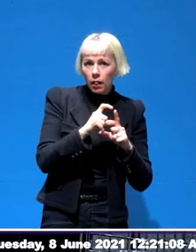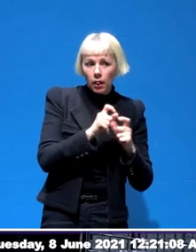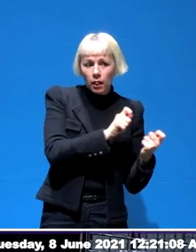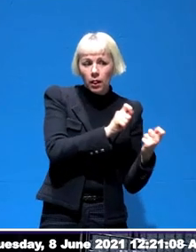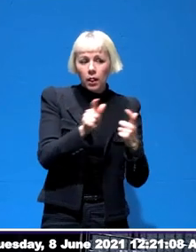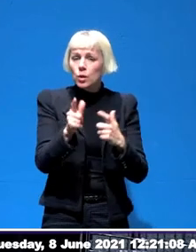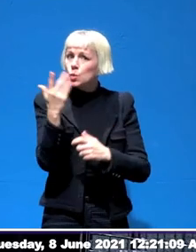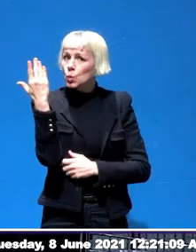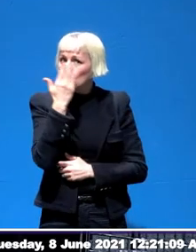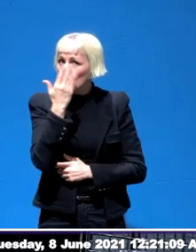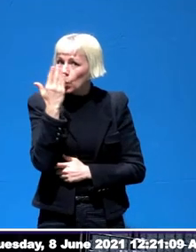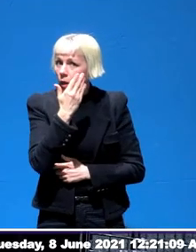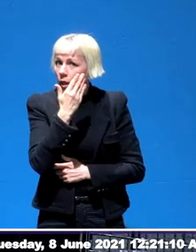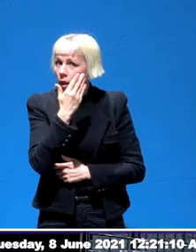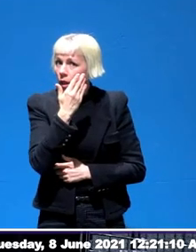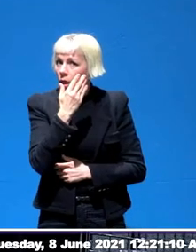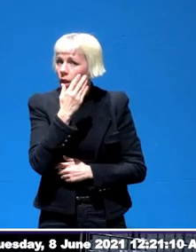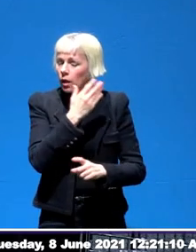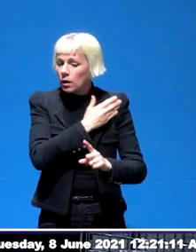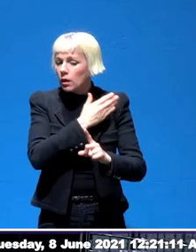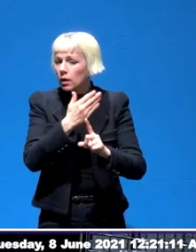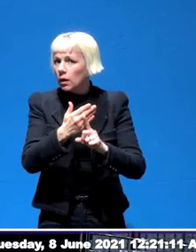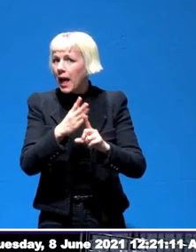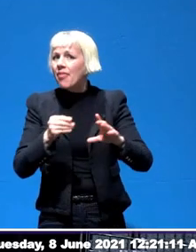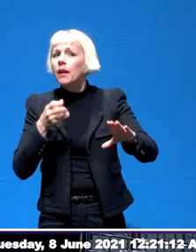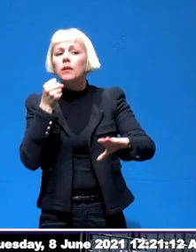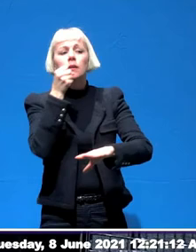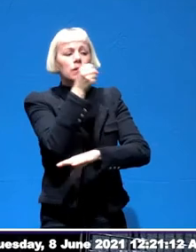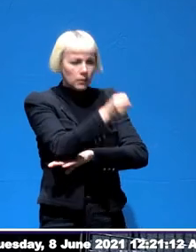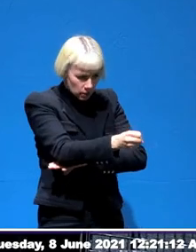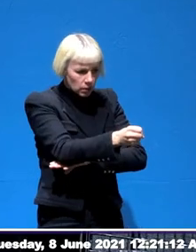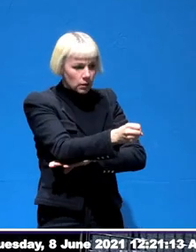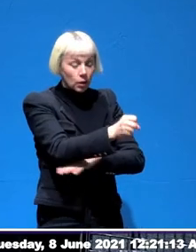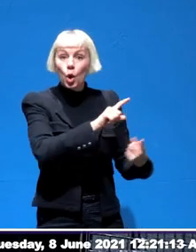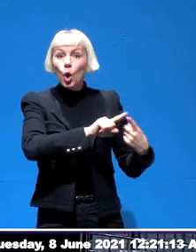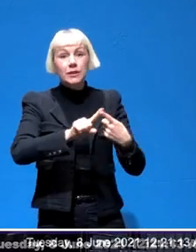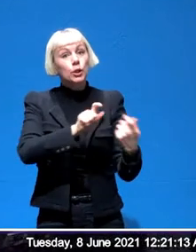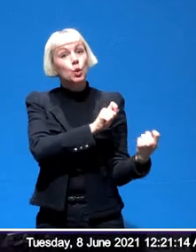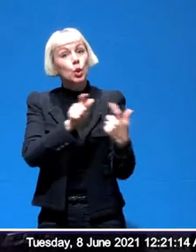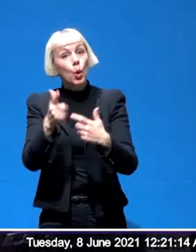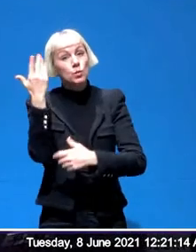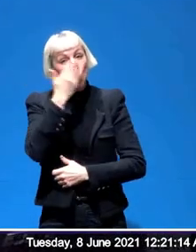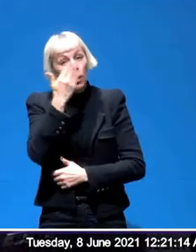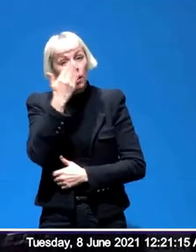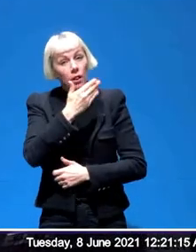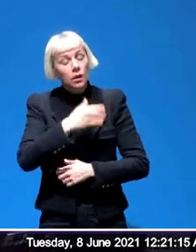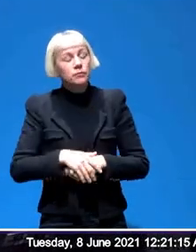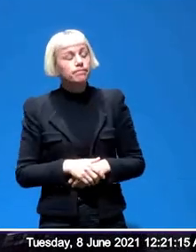and was that continued when he left living with you? Yes. Yes, he had been in school.